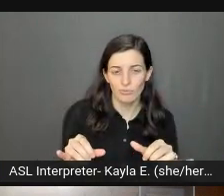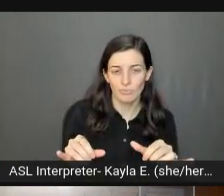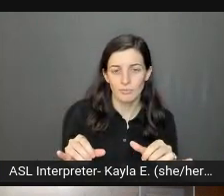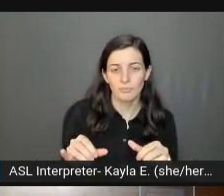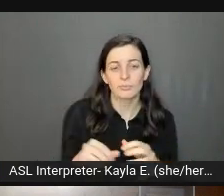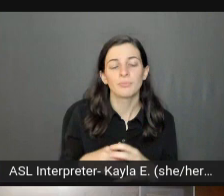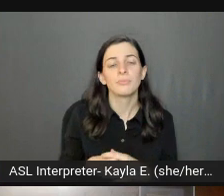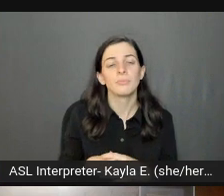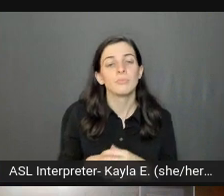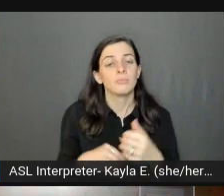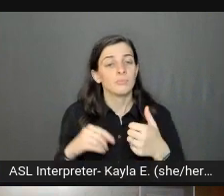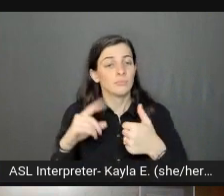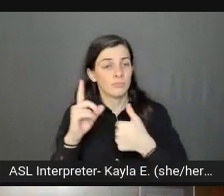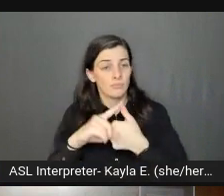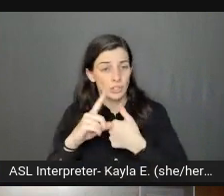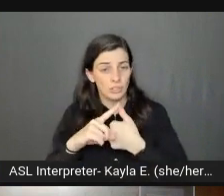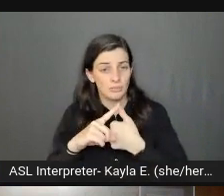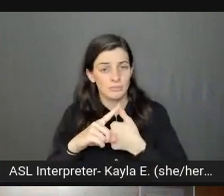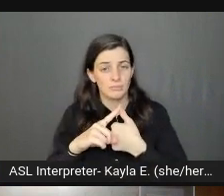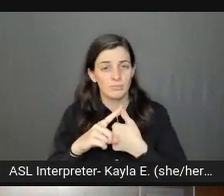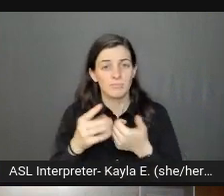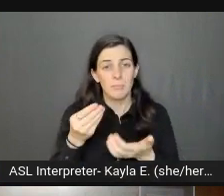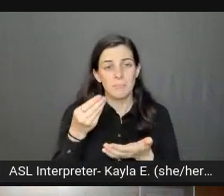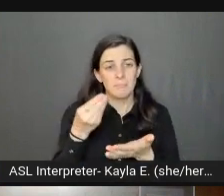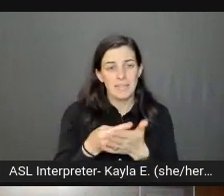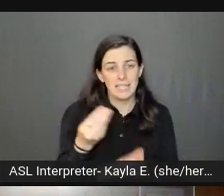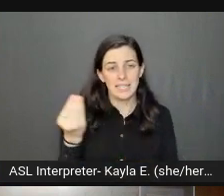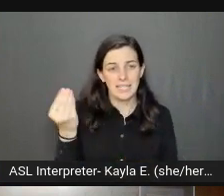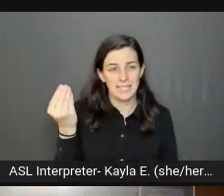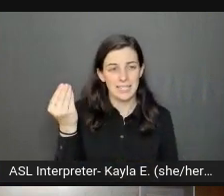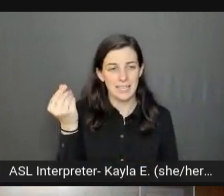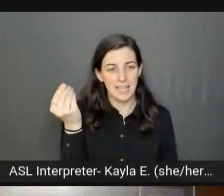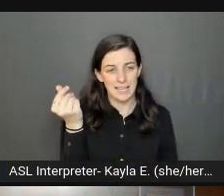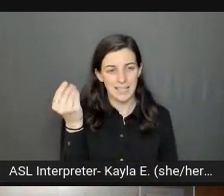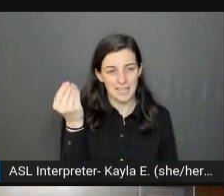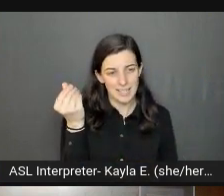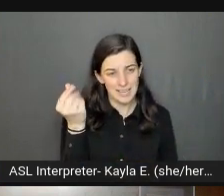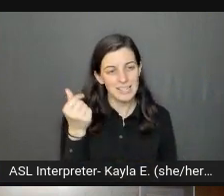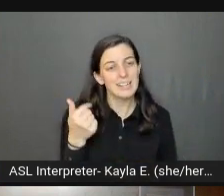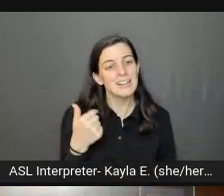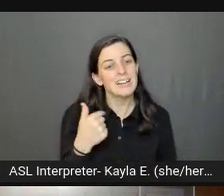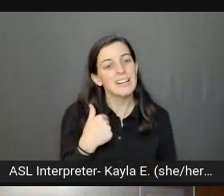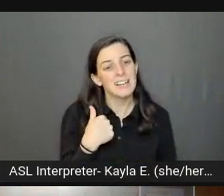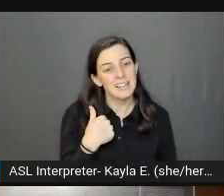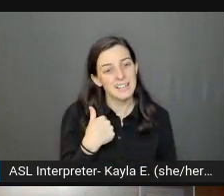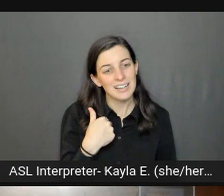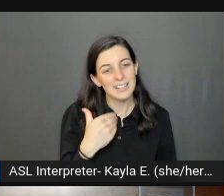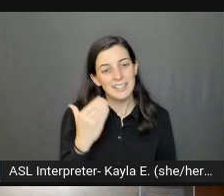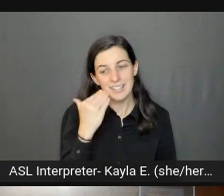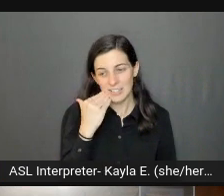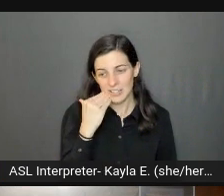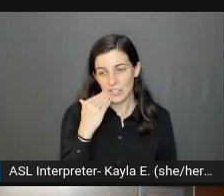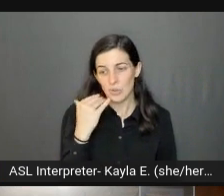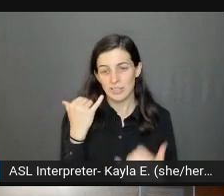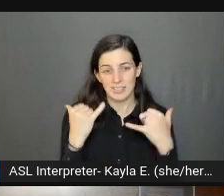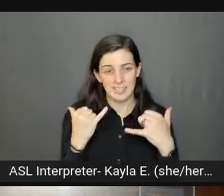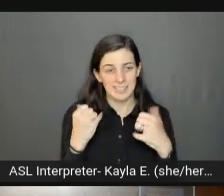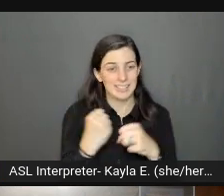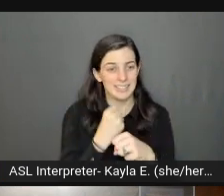First, money talks. I won't go for details for statistics today, but it's proven